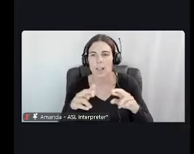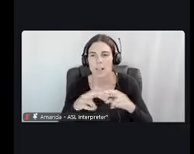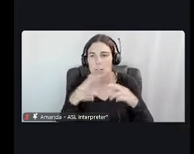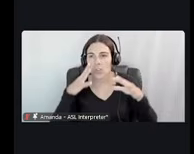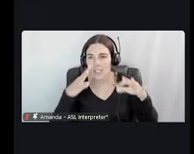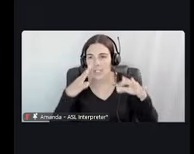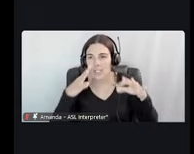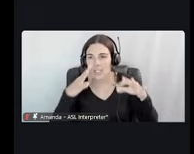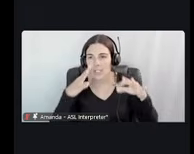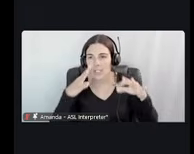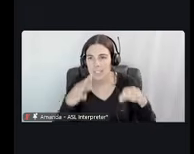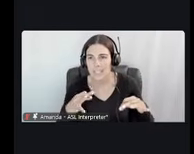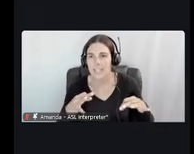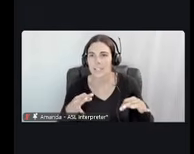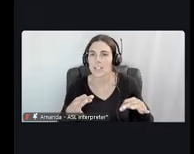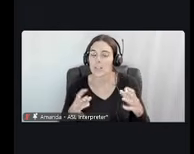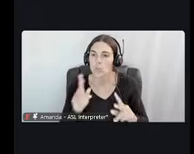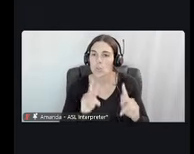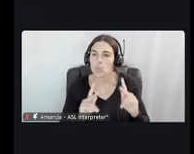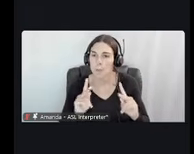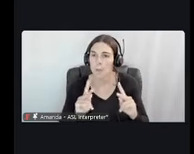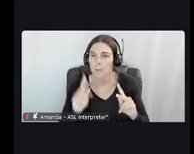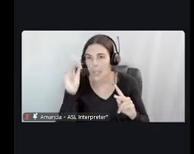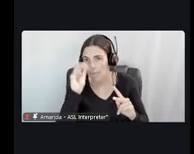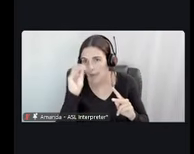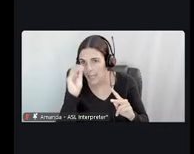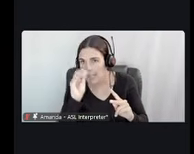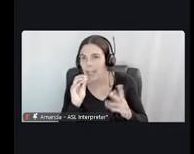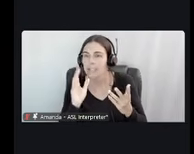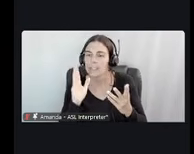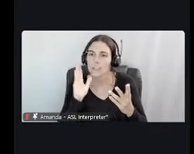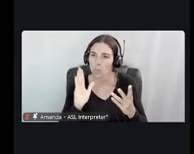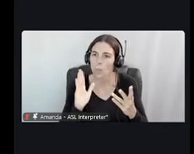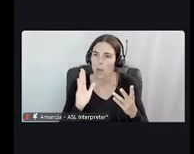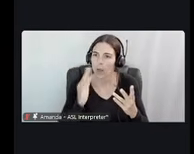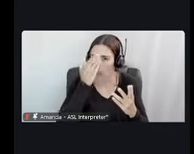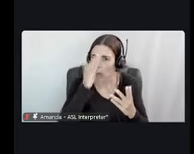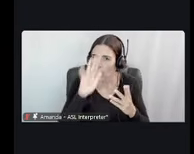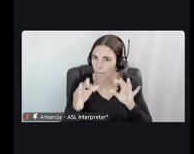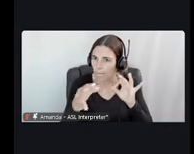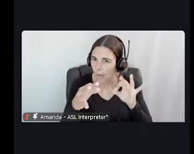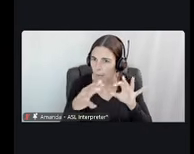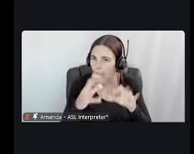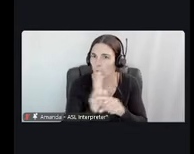that voices can genuinely be heard. um we can genuinely we can use a an appropriate and clear